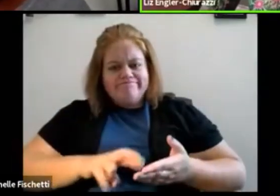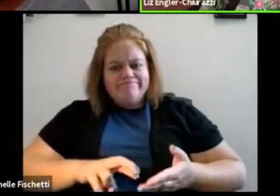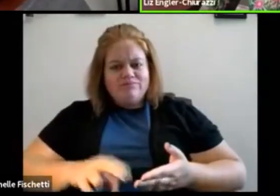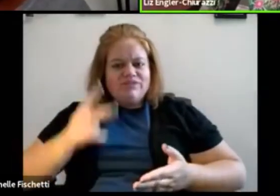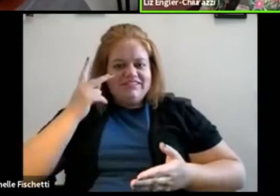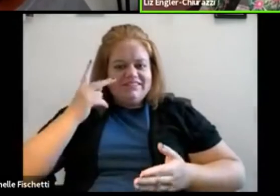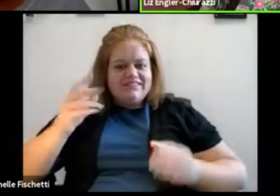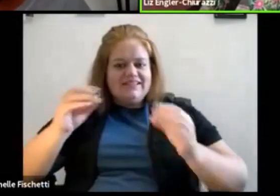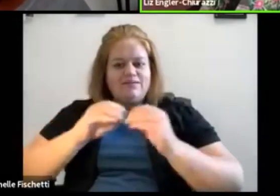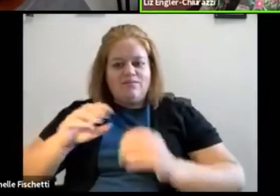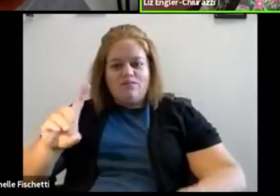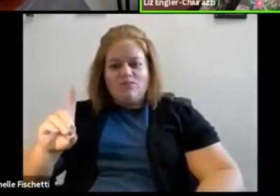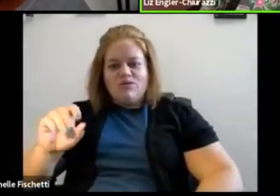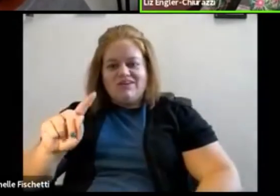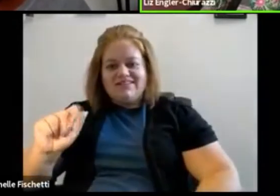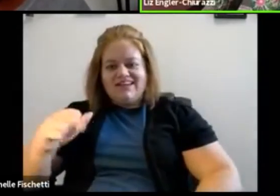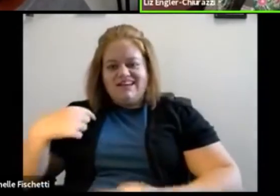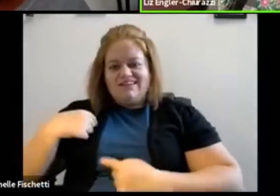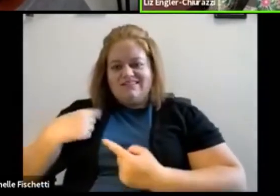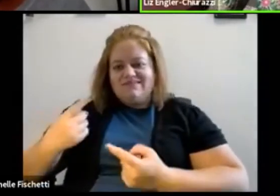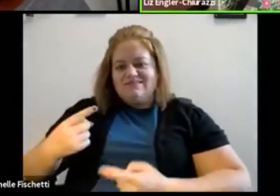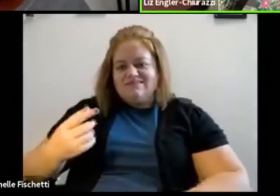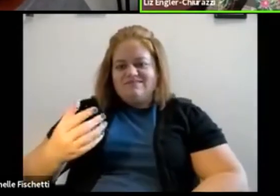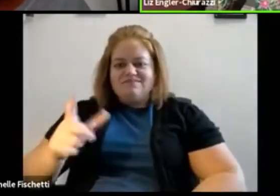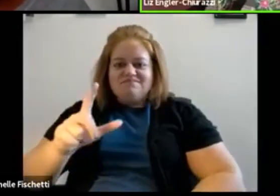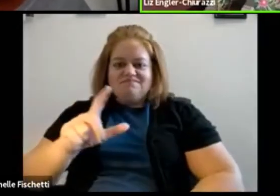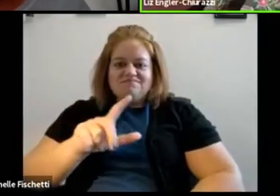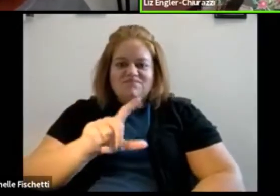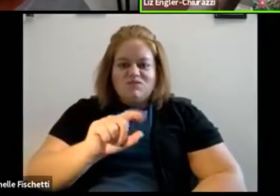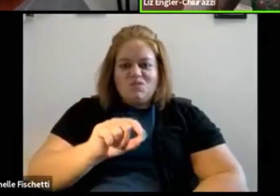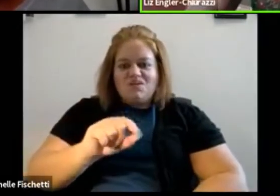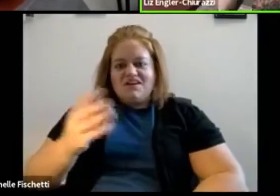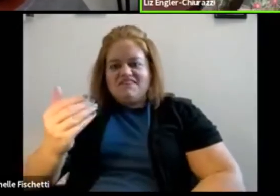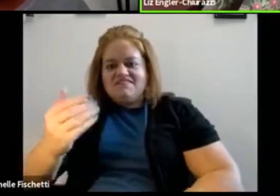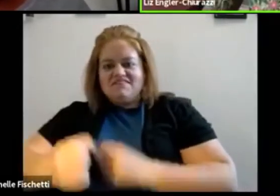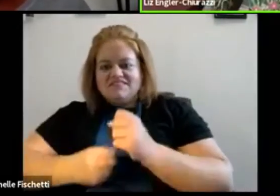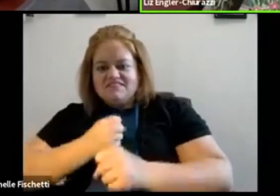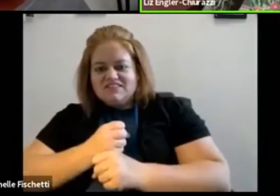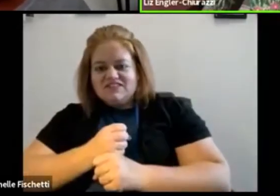years but that's not entirely true in fact the brain and the immune system